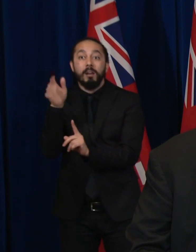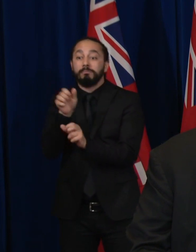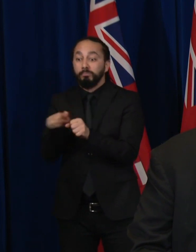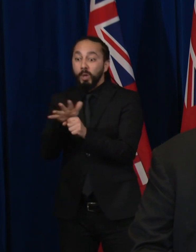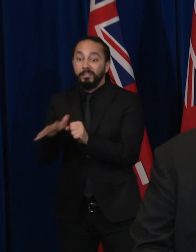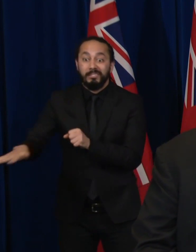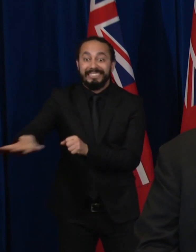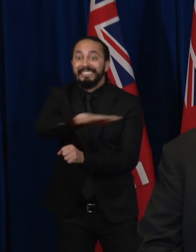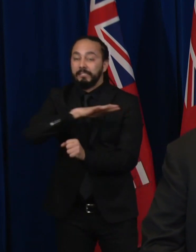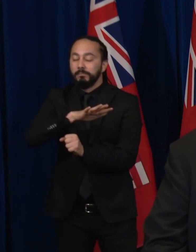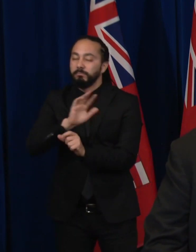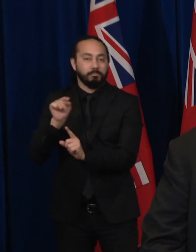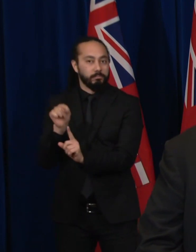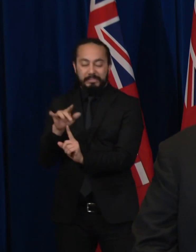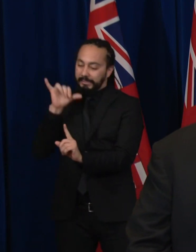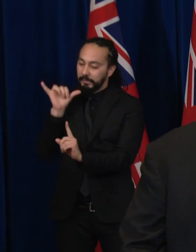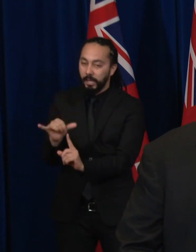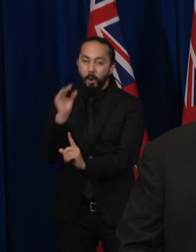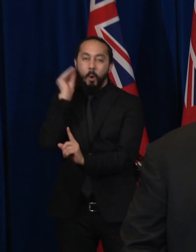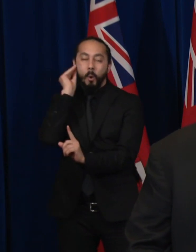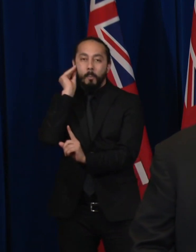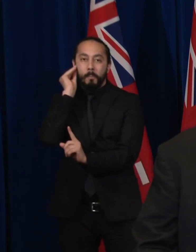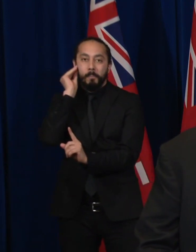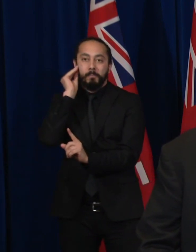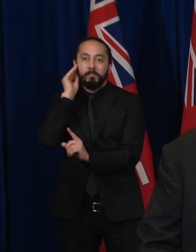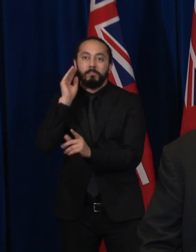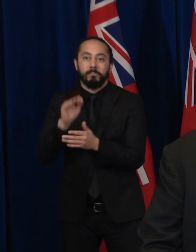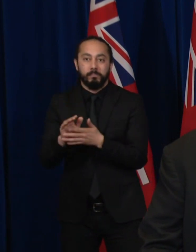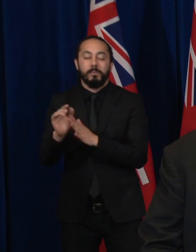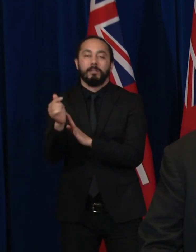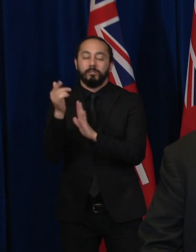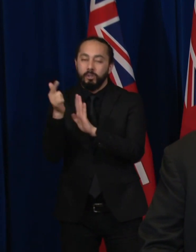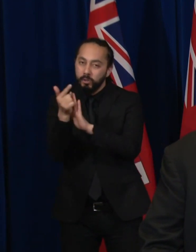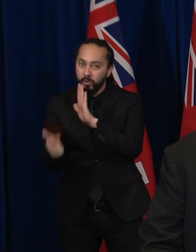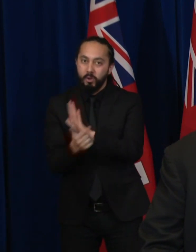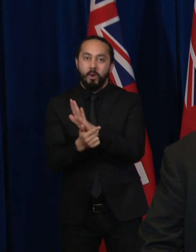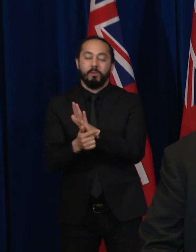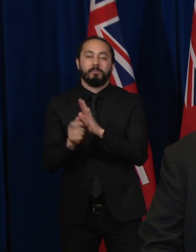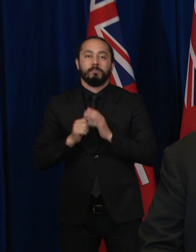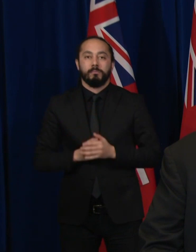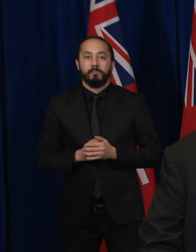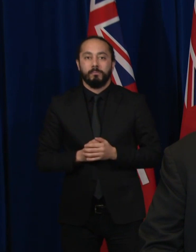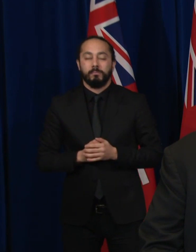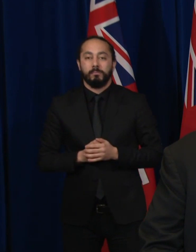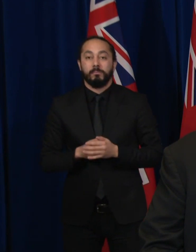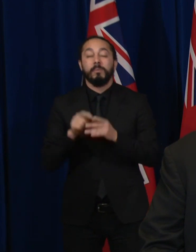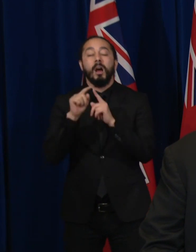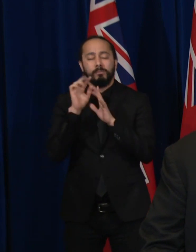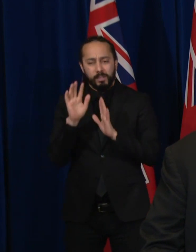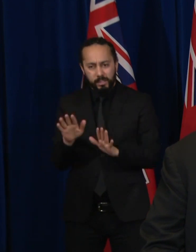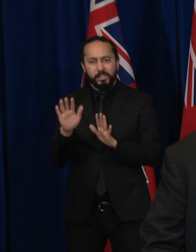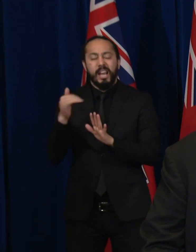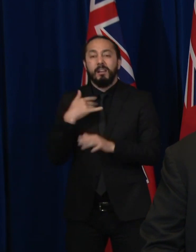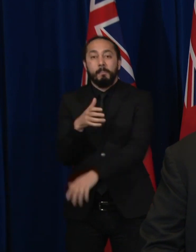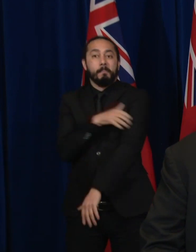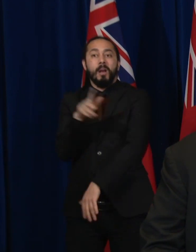This will be the first but most likely upon this continent, a new nation, conceived in liberty, not the last time we use this powerful tool because, as government, one of and dedicated to the proposition that "all men are created equal".